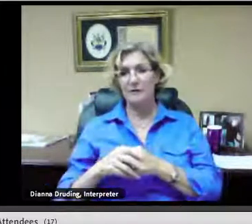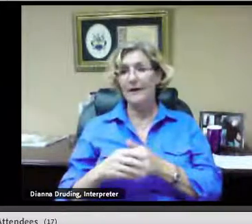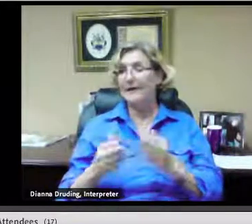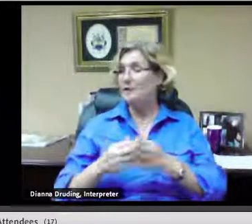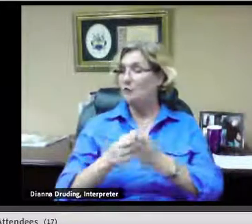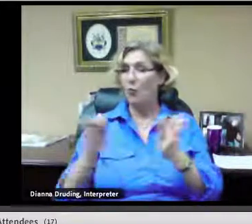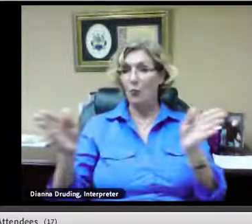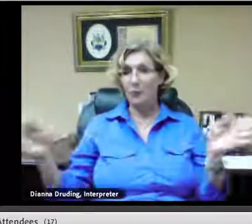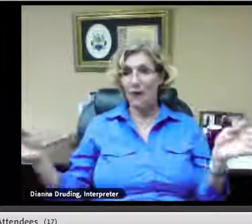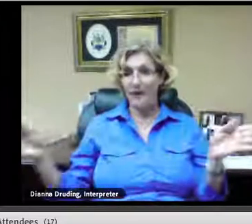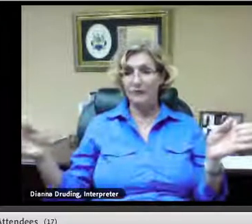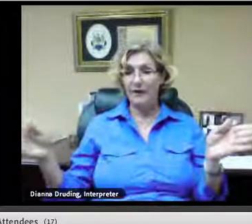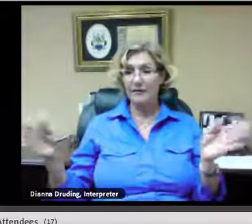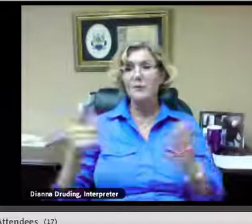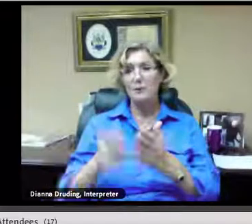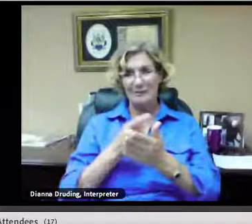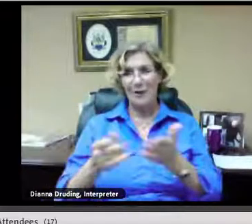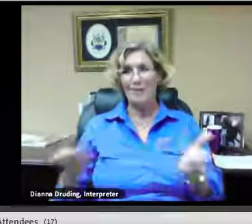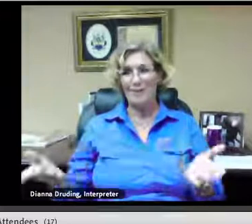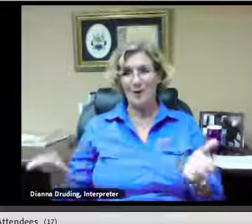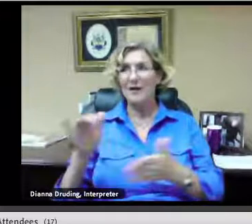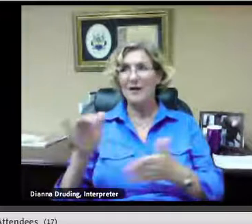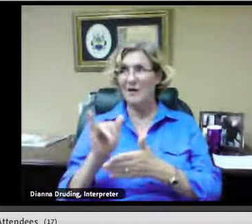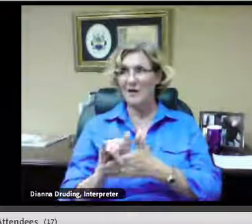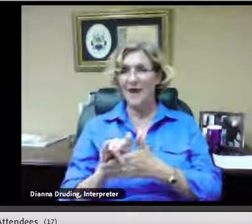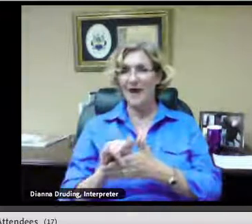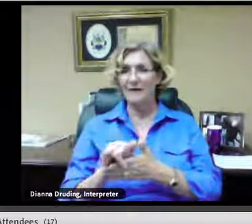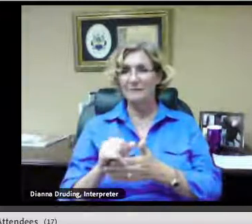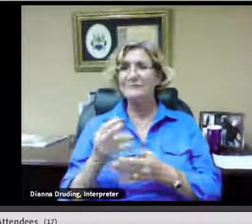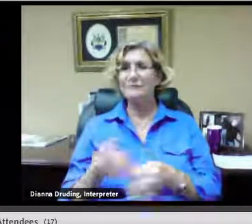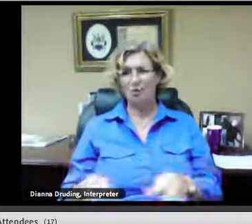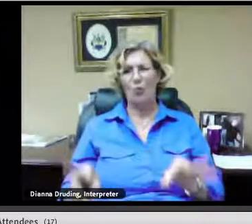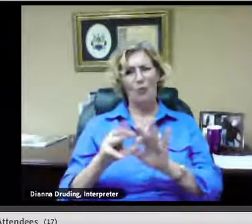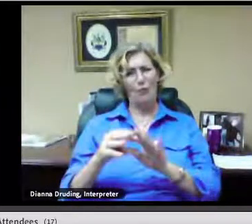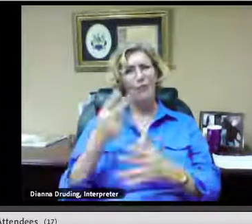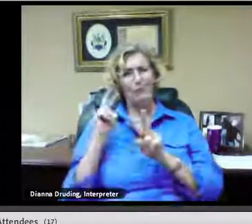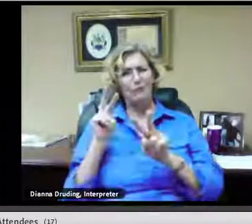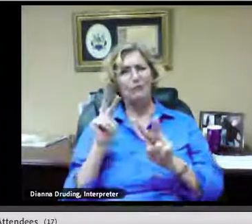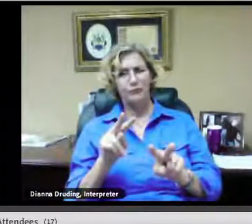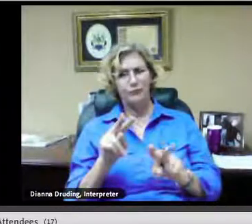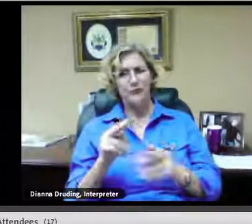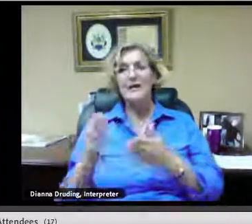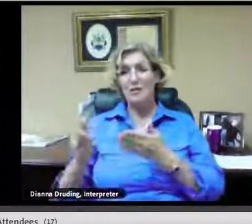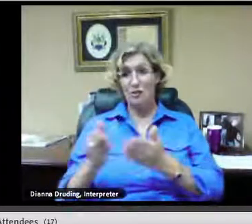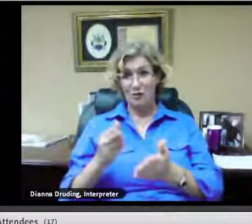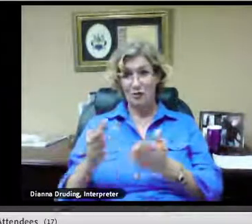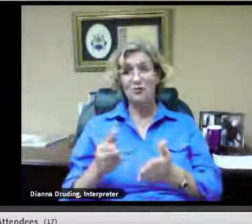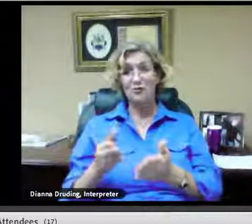Service animals, too, that's a whole 'nother area that, again, we can't get into a lot of details,